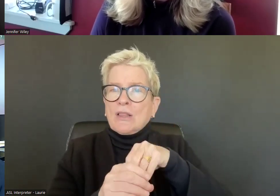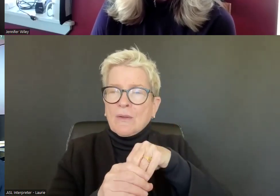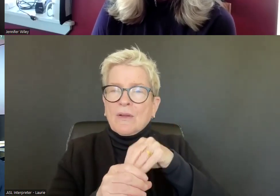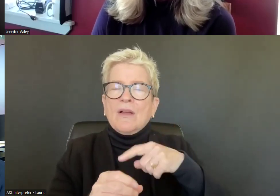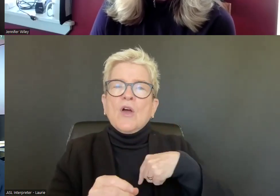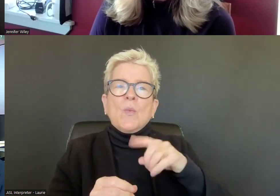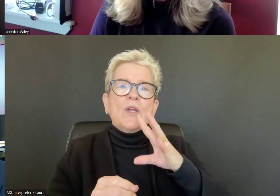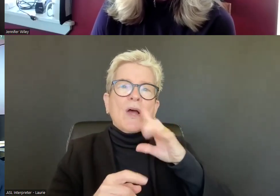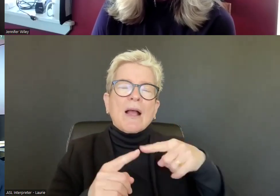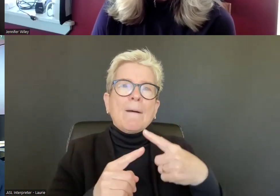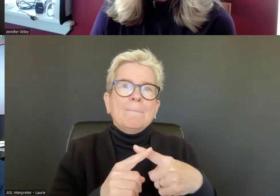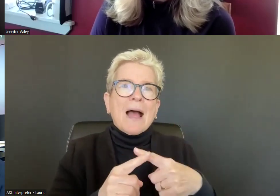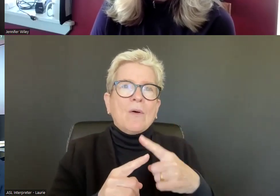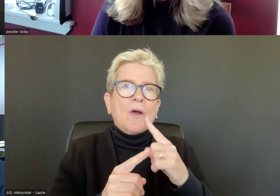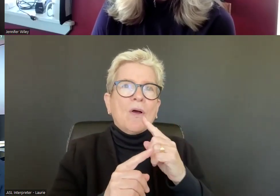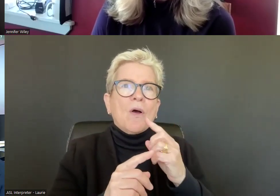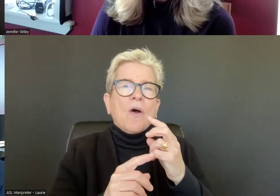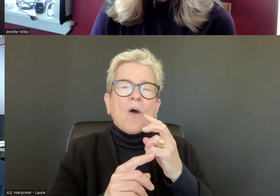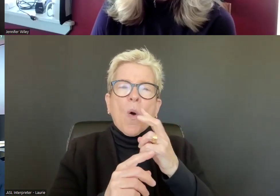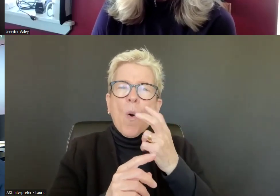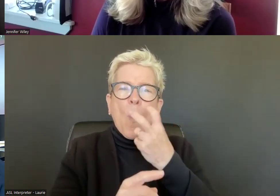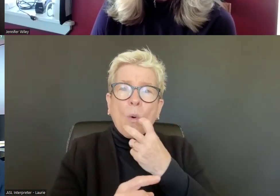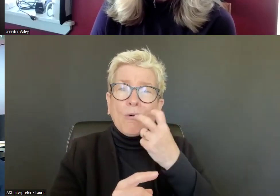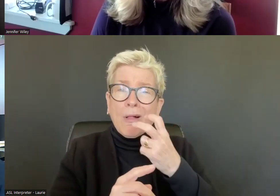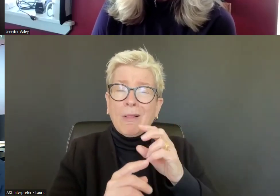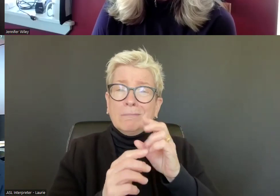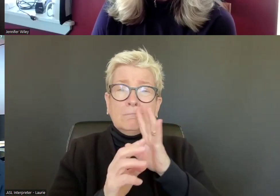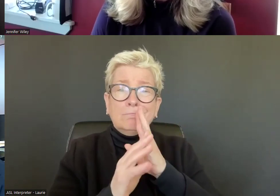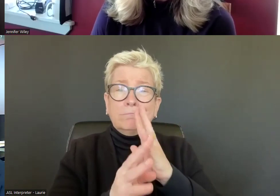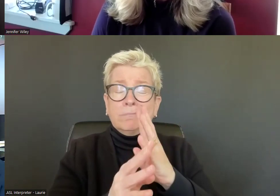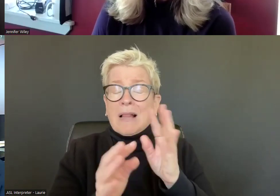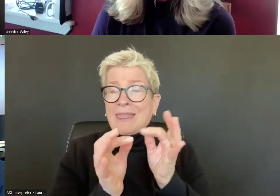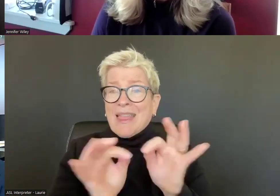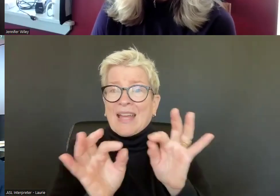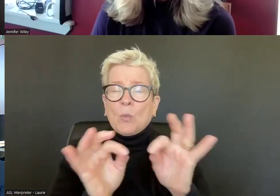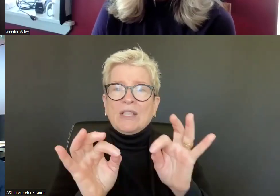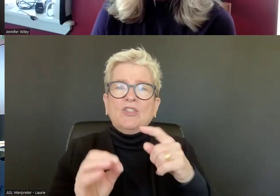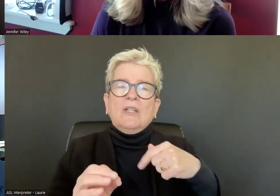how to get information out to people. Yes, we need to use technology but that face-to-face